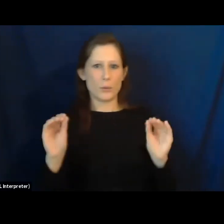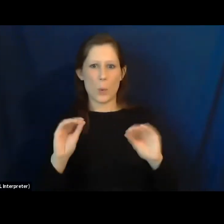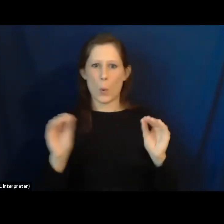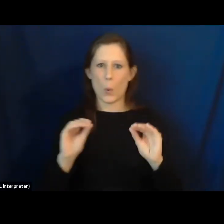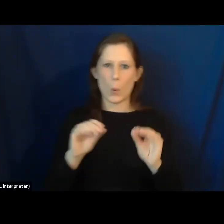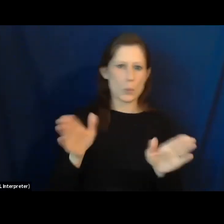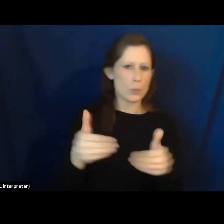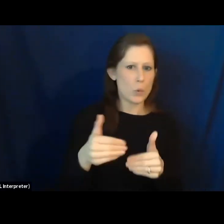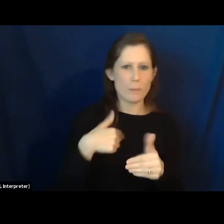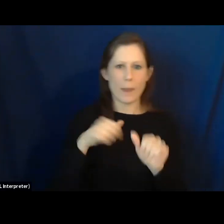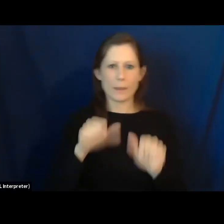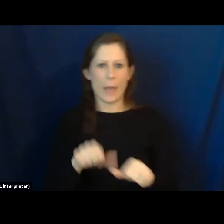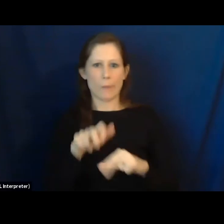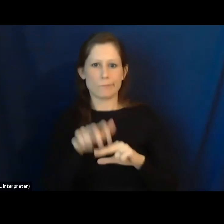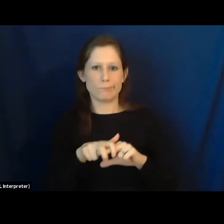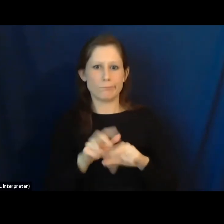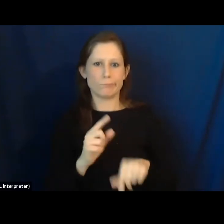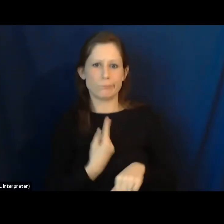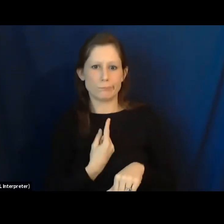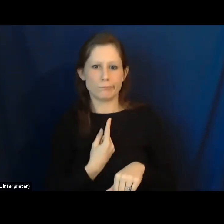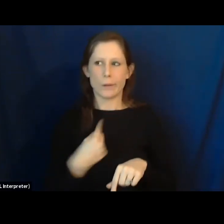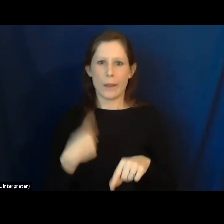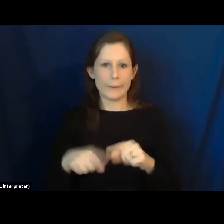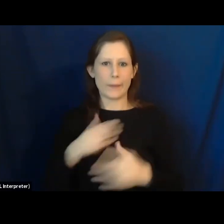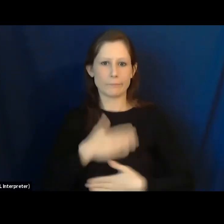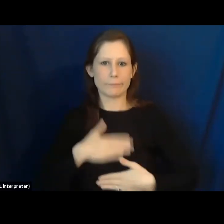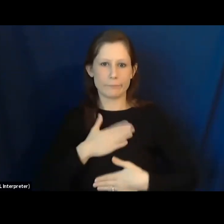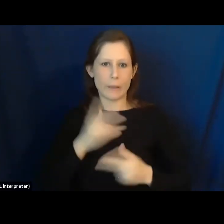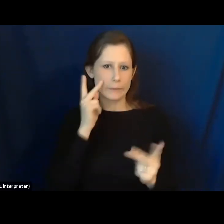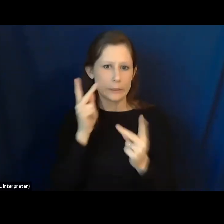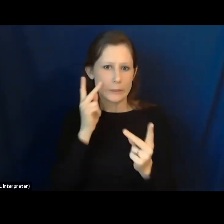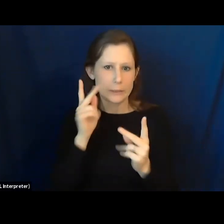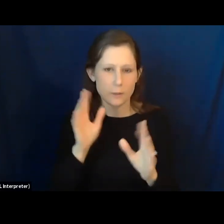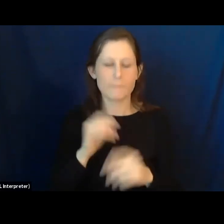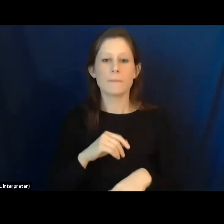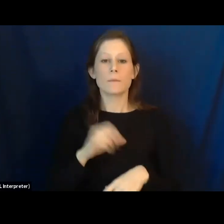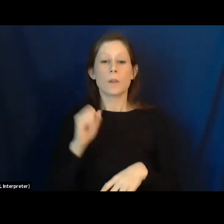that they need to enjoy their visit. So the idea came about two years ago--